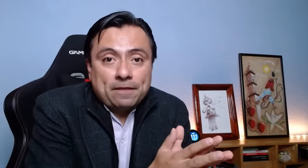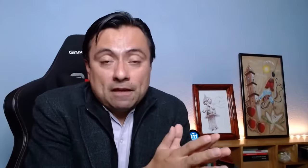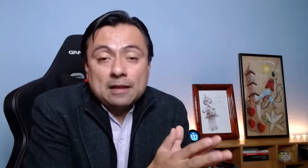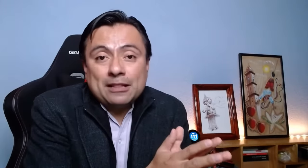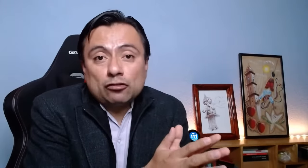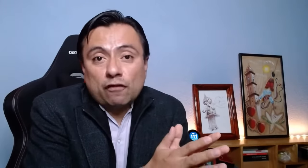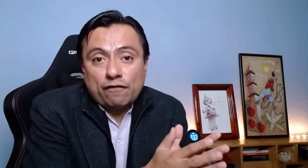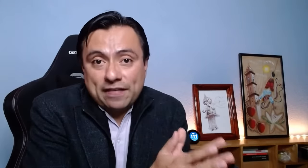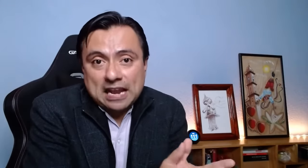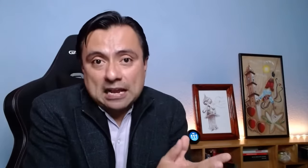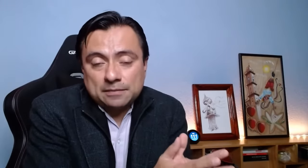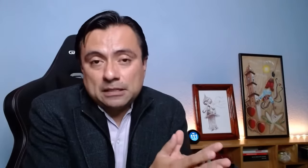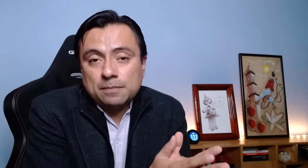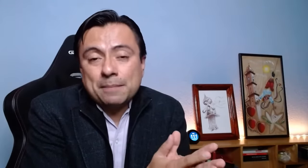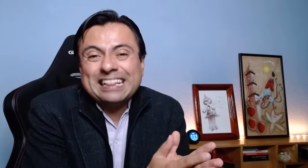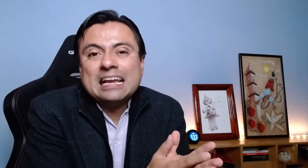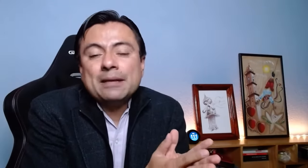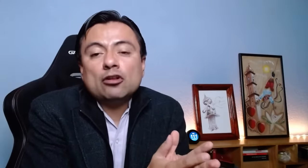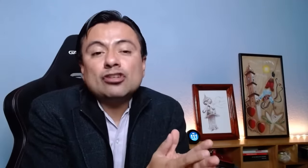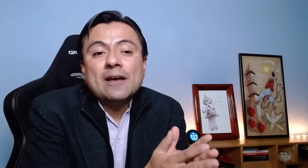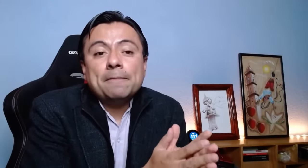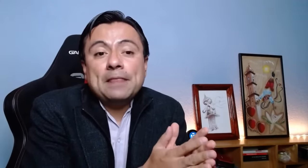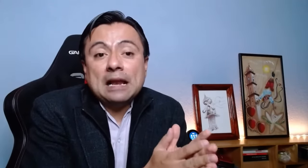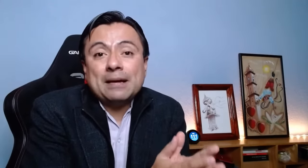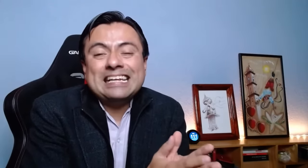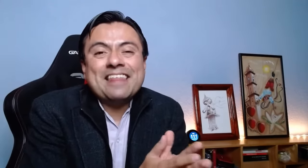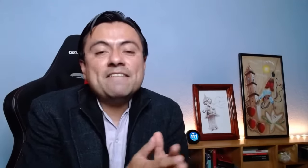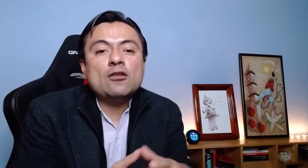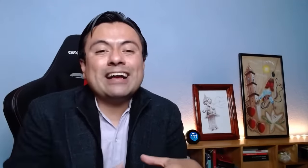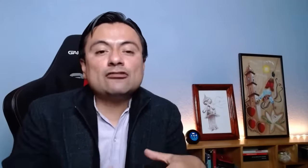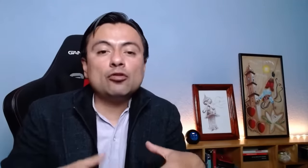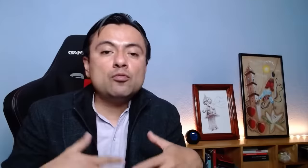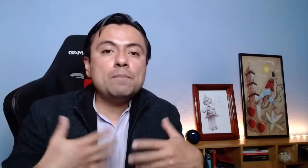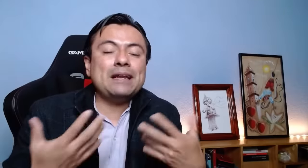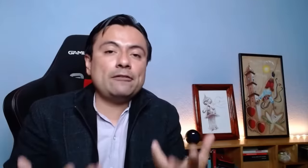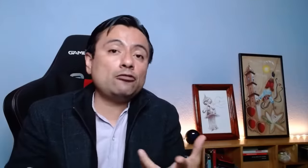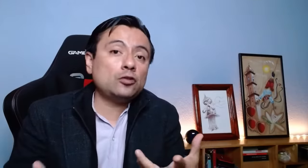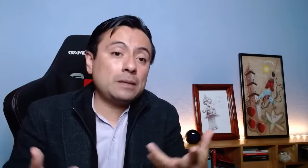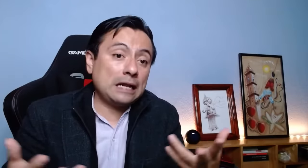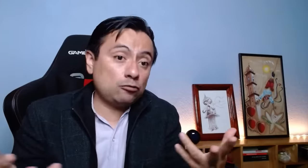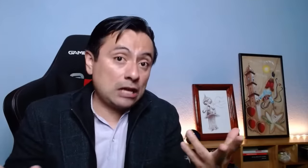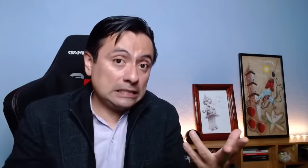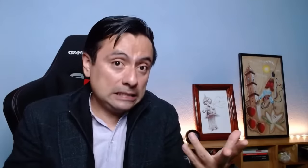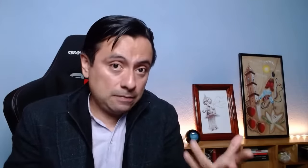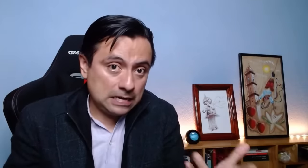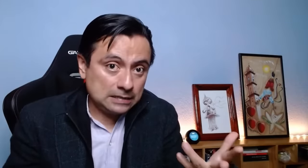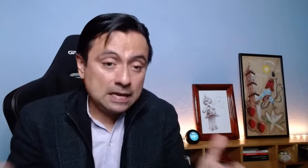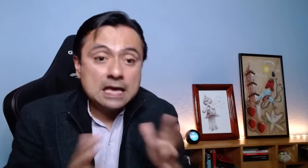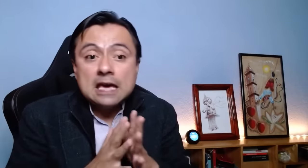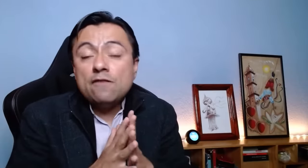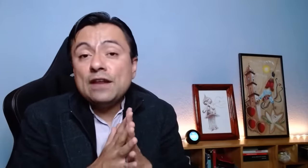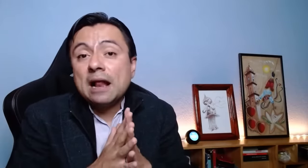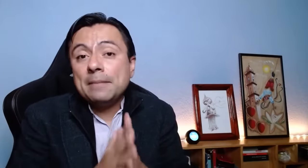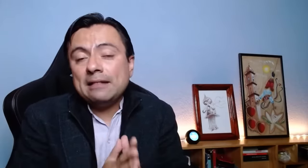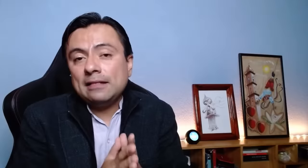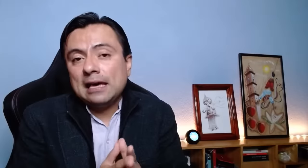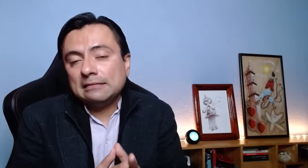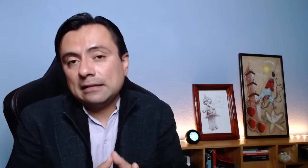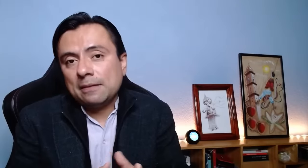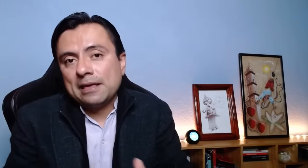designated for elements elements Federals mainly elements of the marine because they are very dangerous